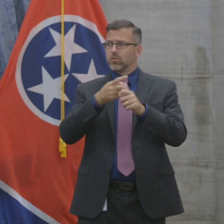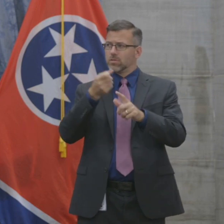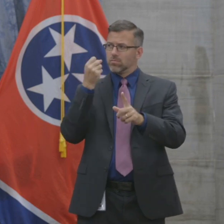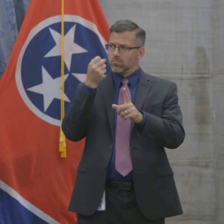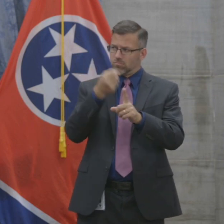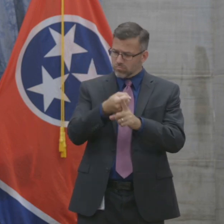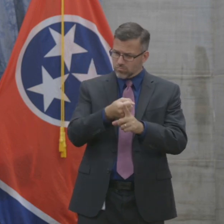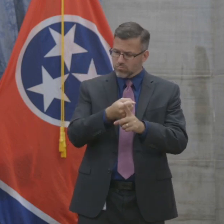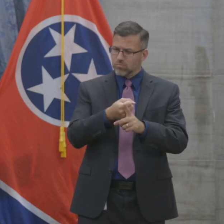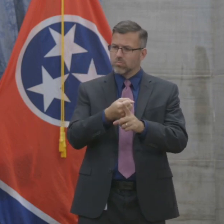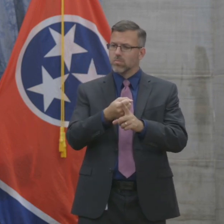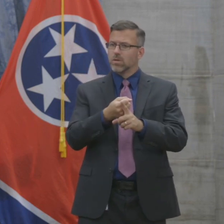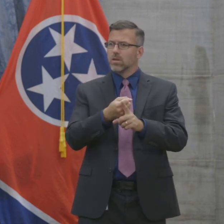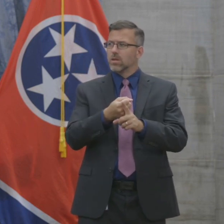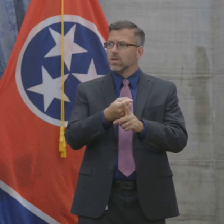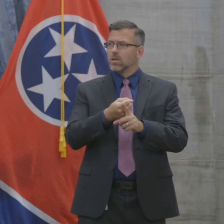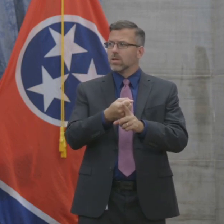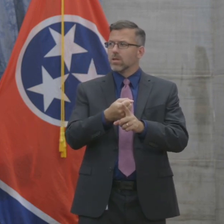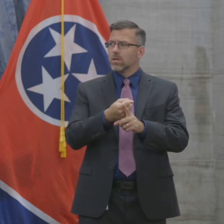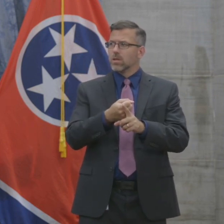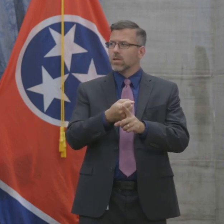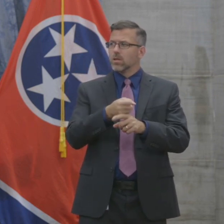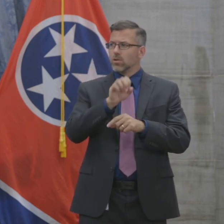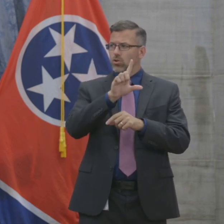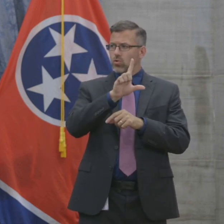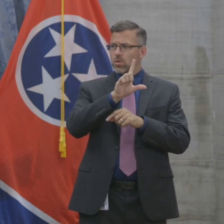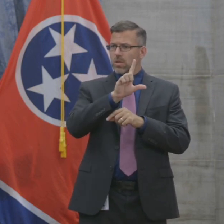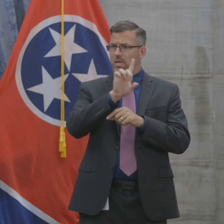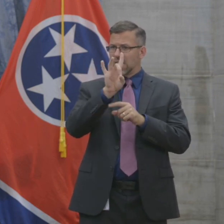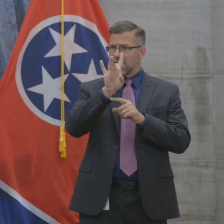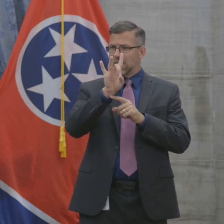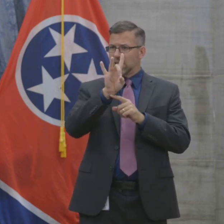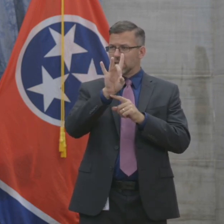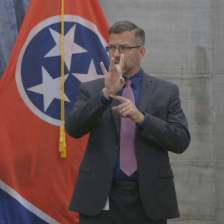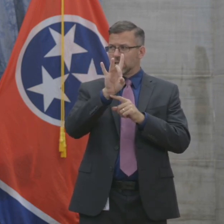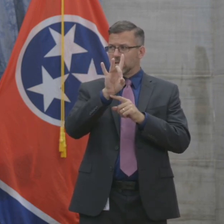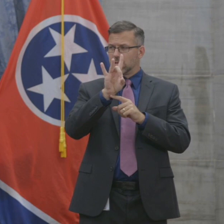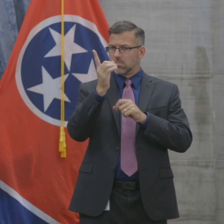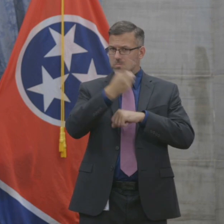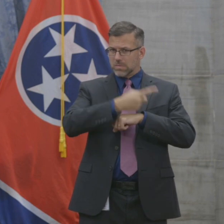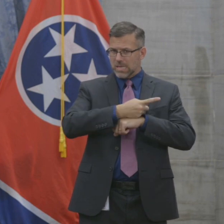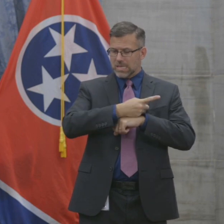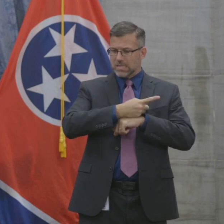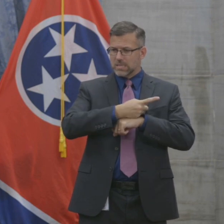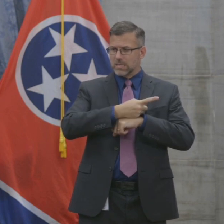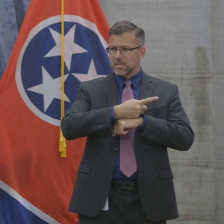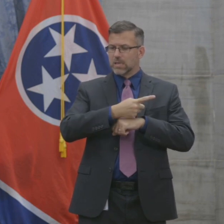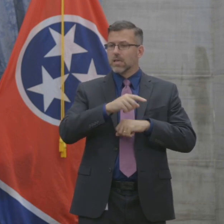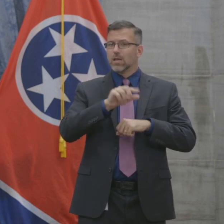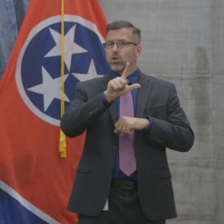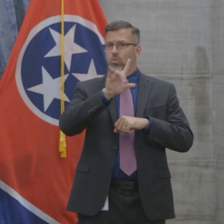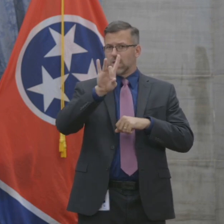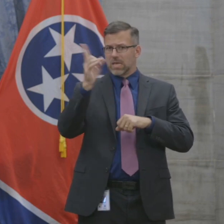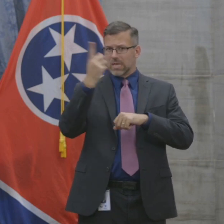been made according to the stalt chute and the Constitution as it is. So we feel good about where -- the decisions that